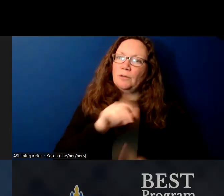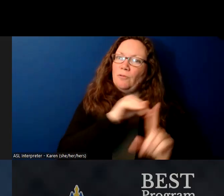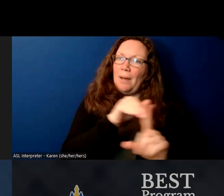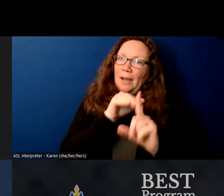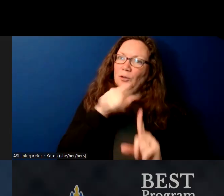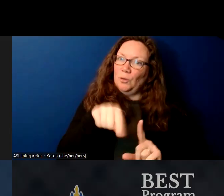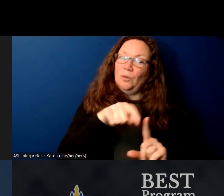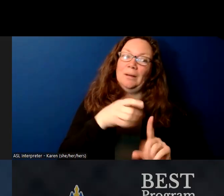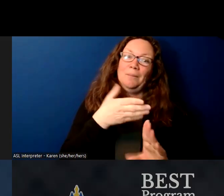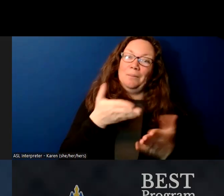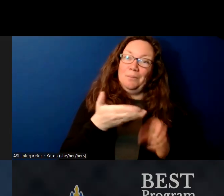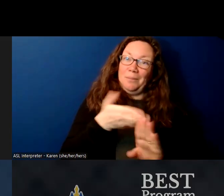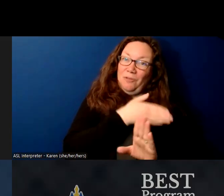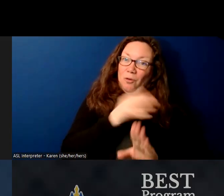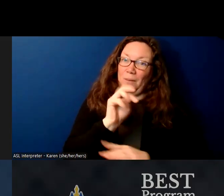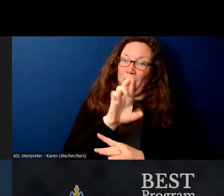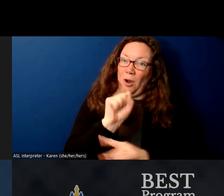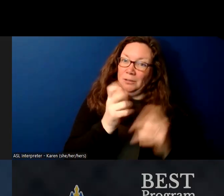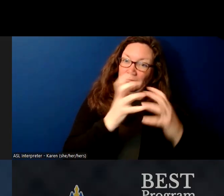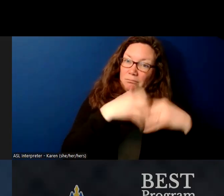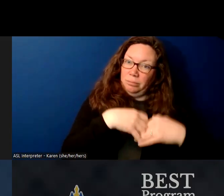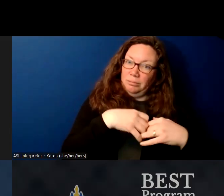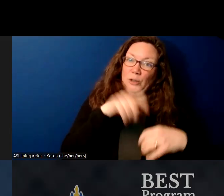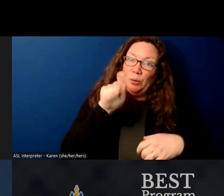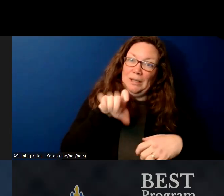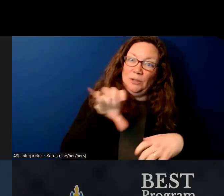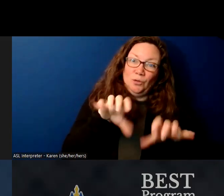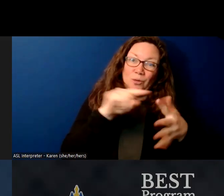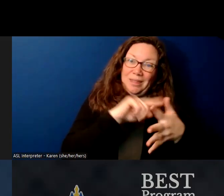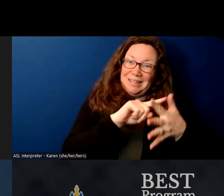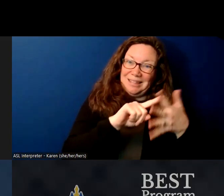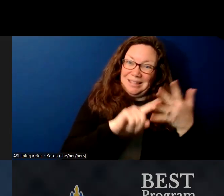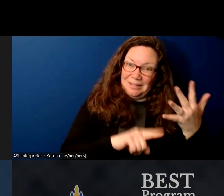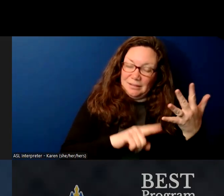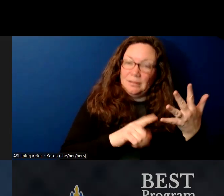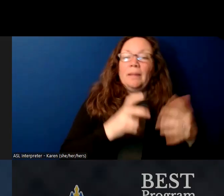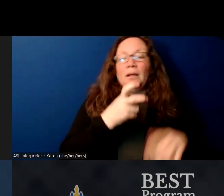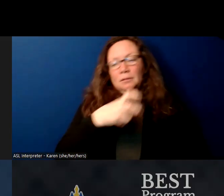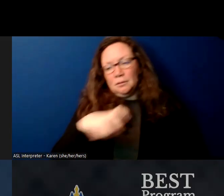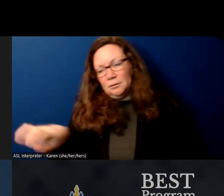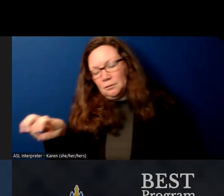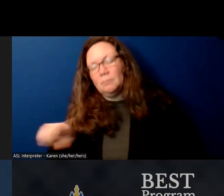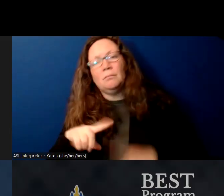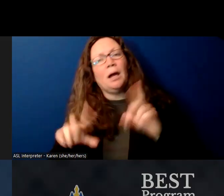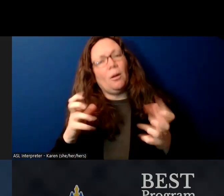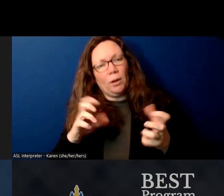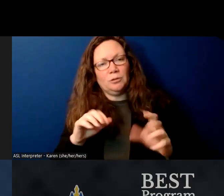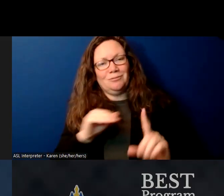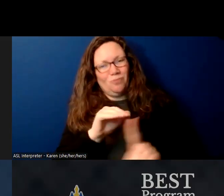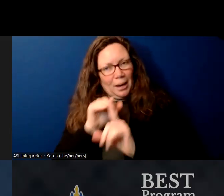But I do want to share with you that you all have been a big, big part of getting us here.